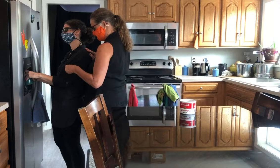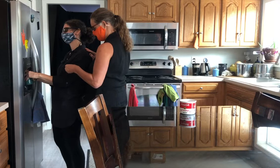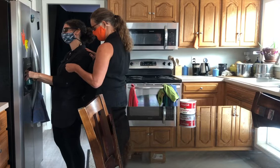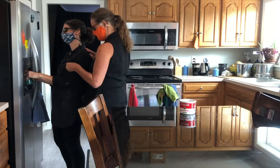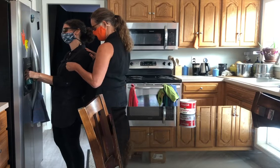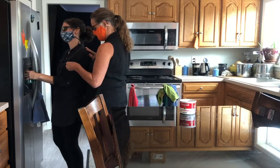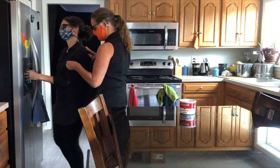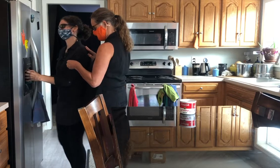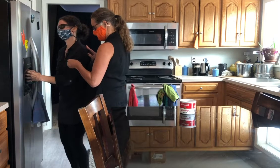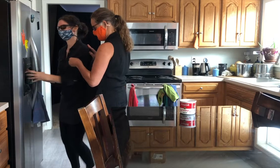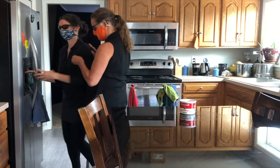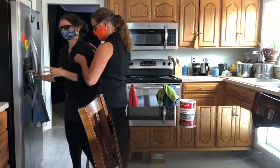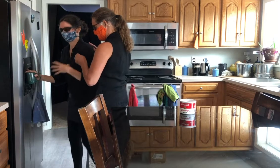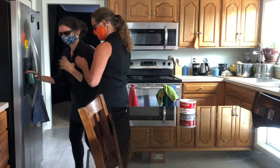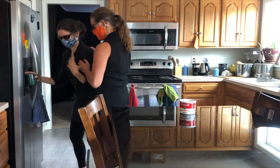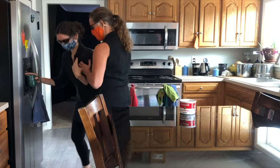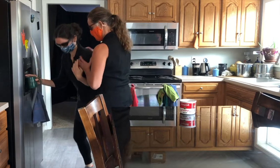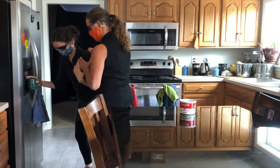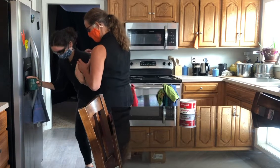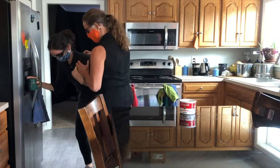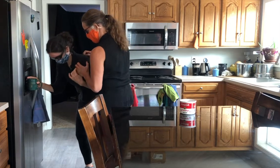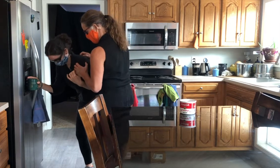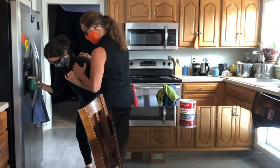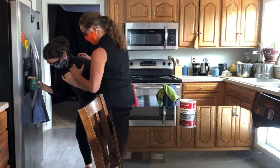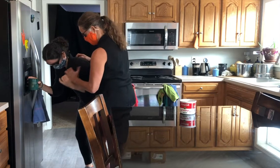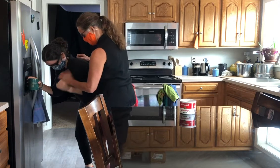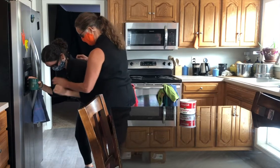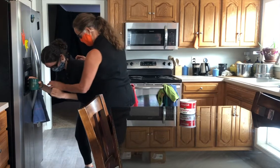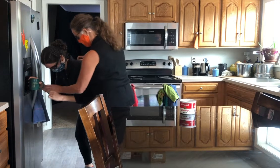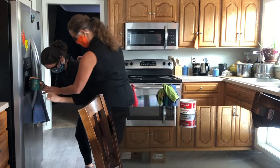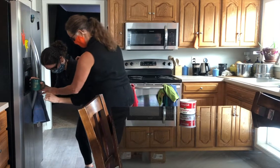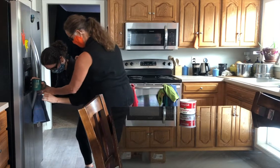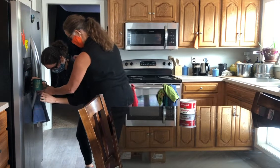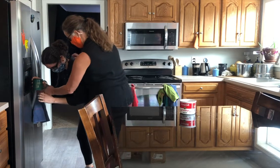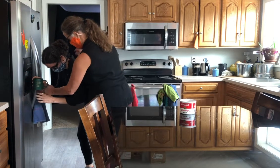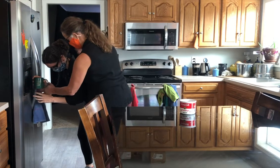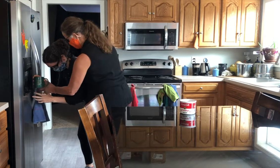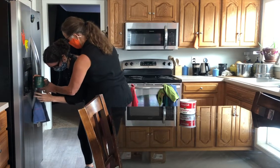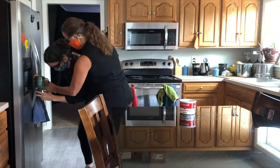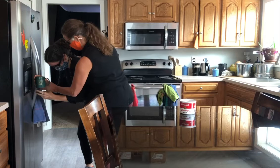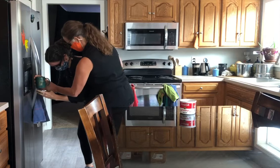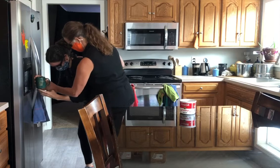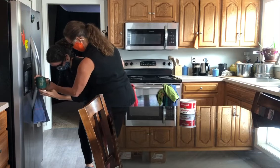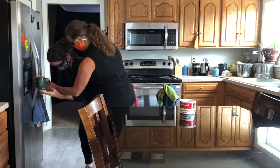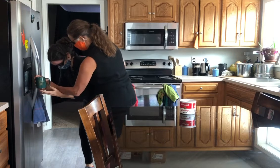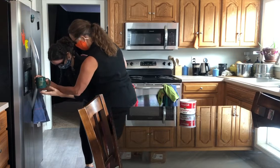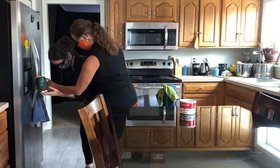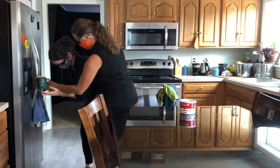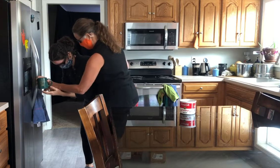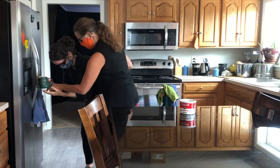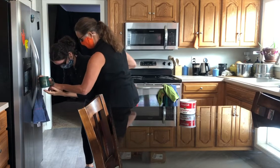Let's watch that again. Notice there's no rush to intervene, clean up, or takeover.